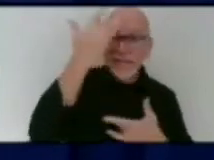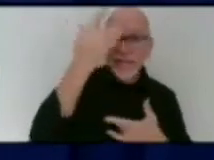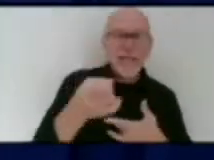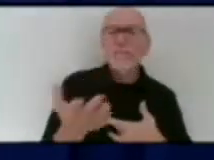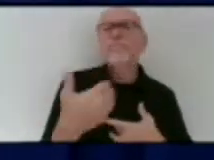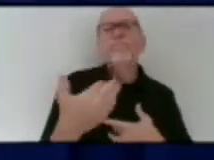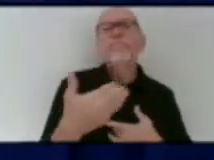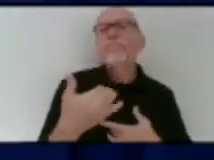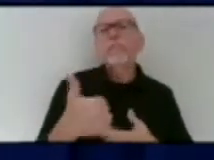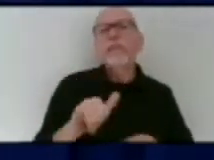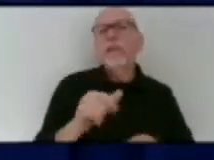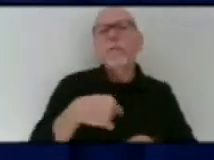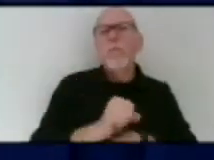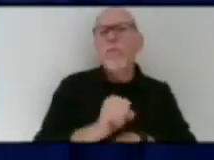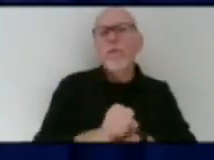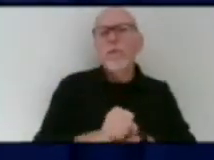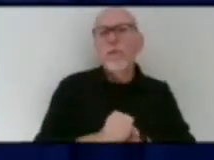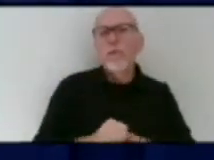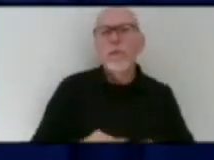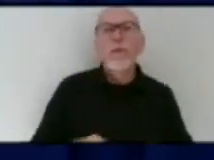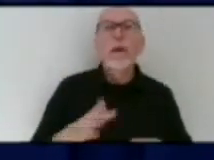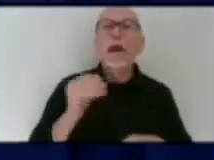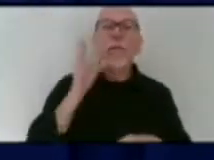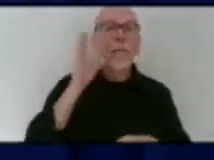and that parents won't test their Children for fear of having to